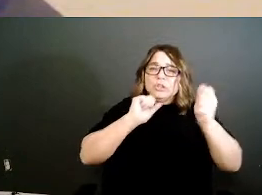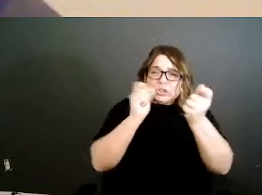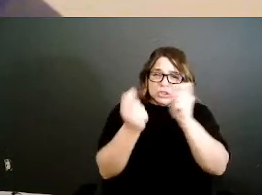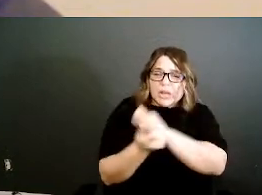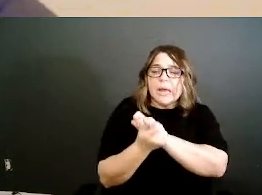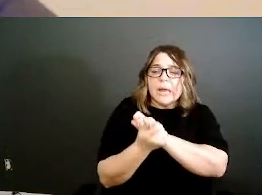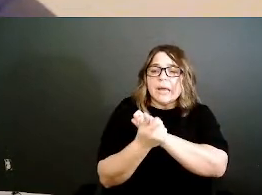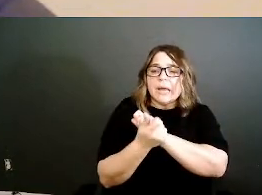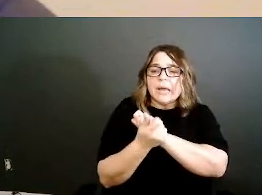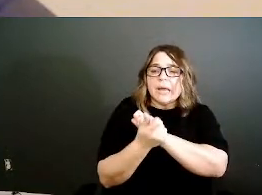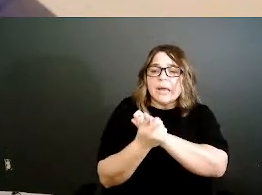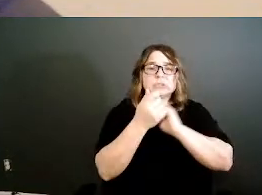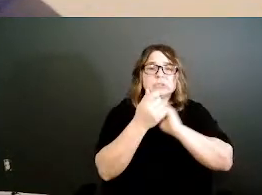REPRESENTS A TRICKLING DOWN OF MORE OF THE SAME.